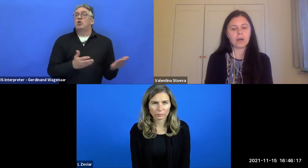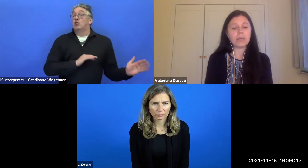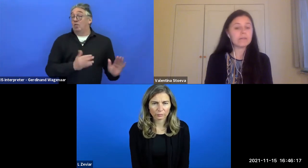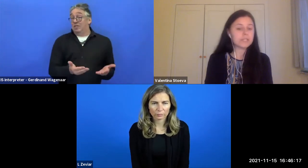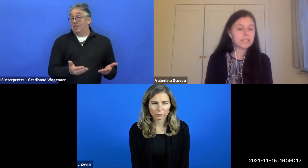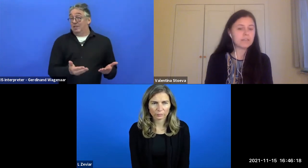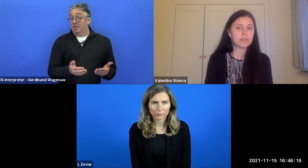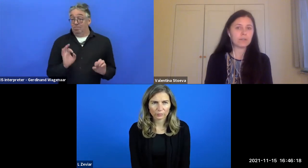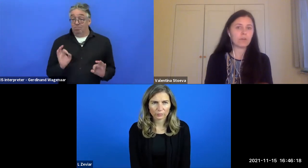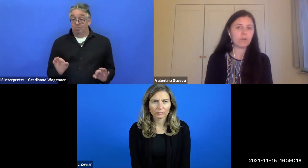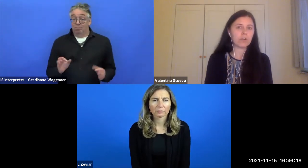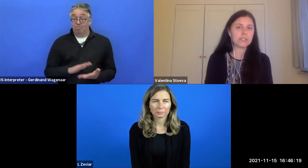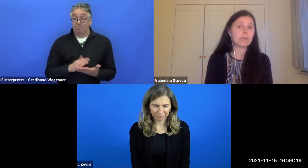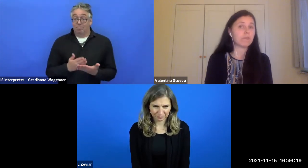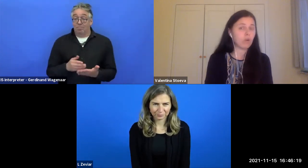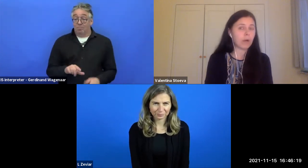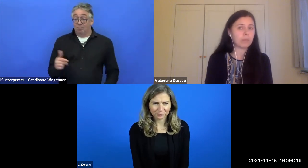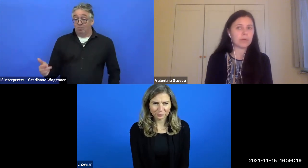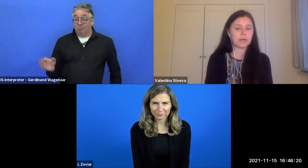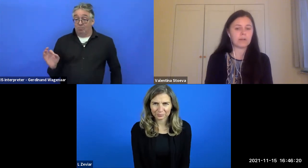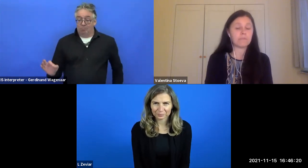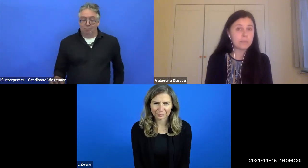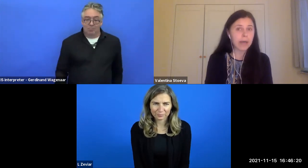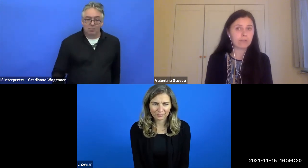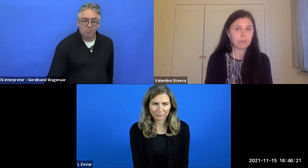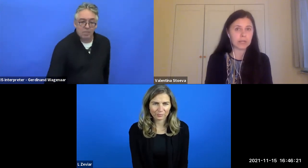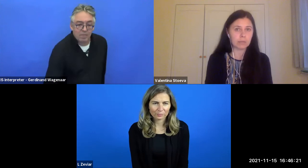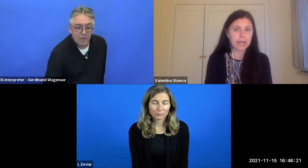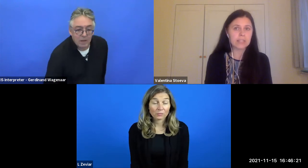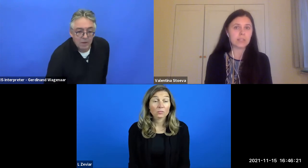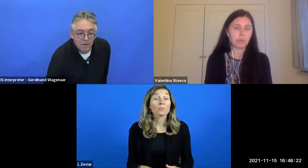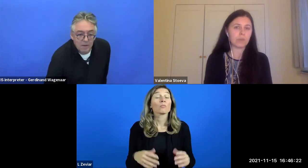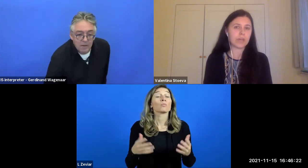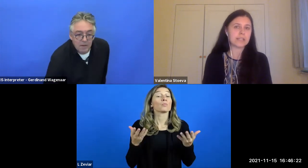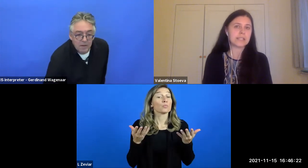We've received some follow up feedback from the complainants in both cases